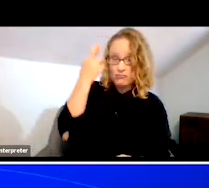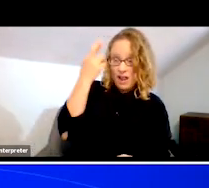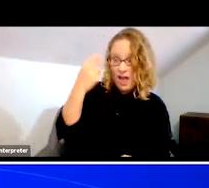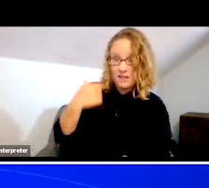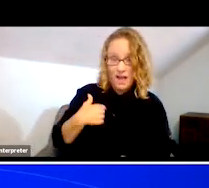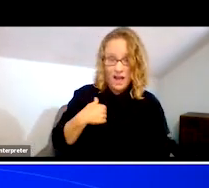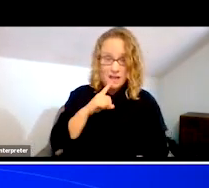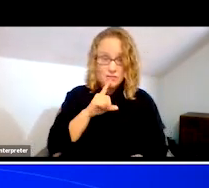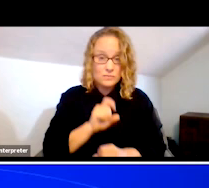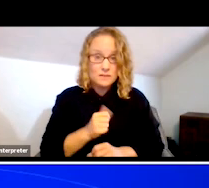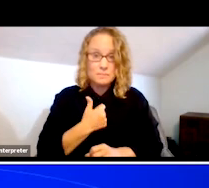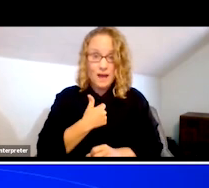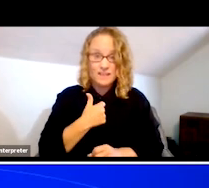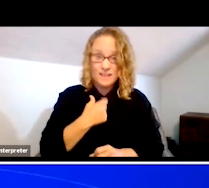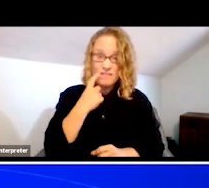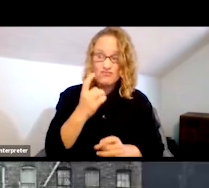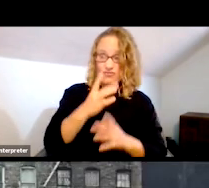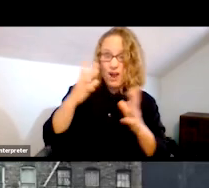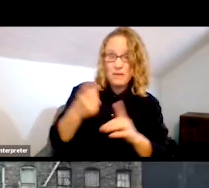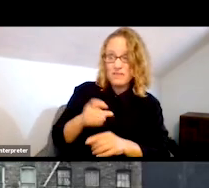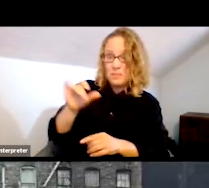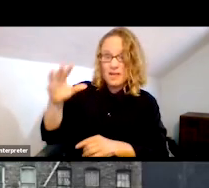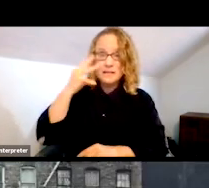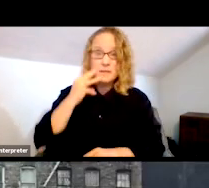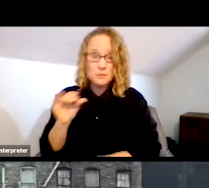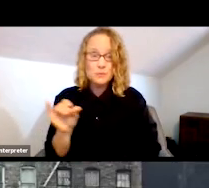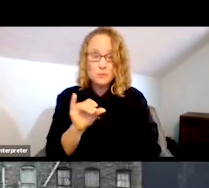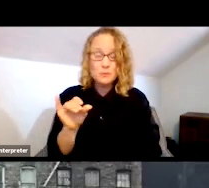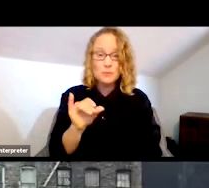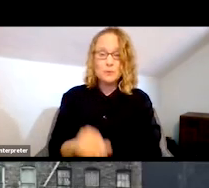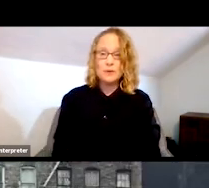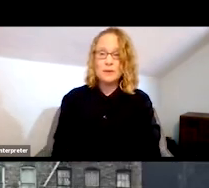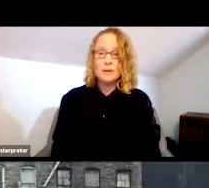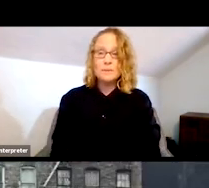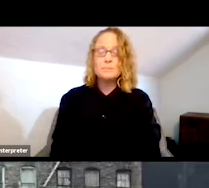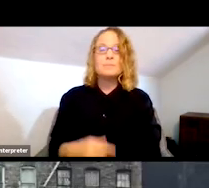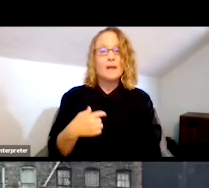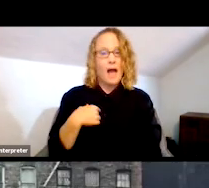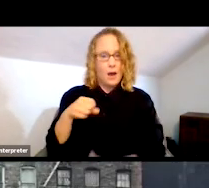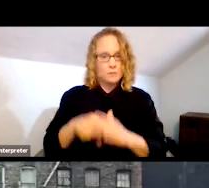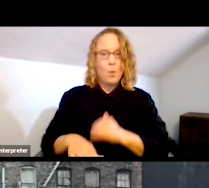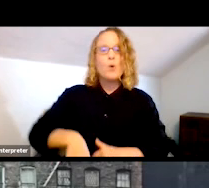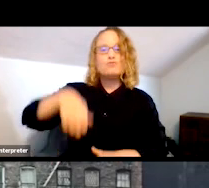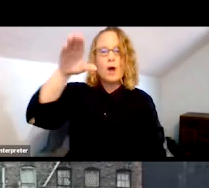that needed to be addressed as far as trauma was concerned. And I certainly didn't need to know or come to terms